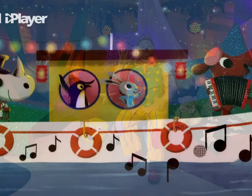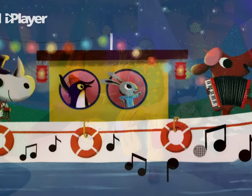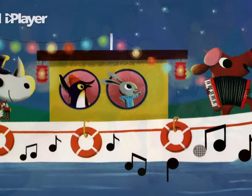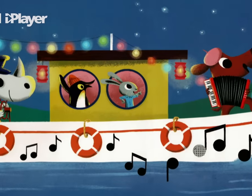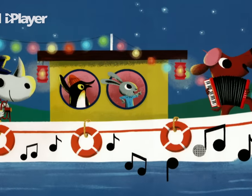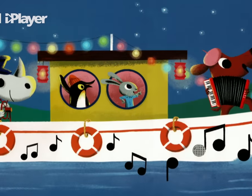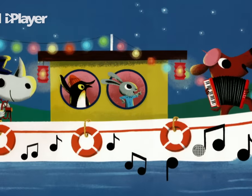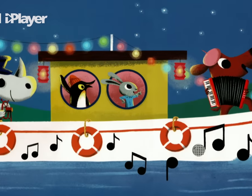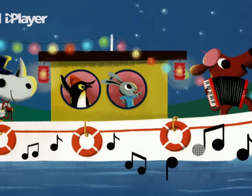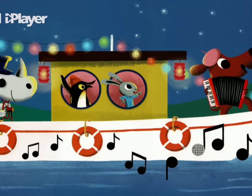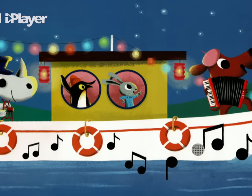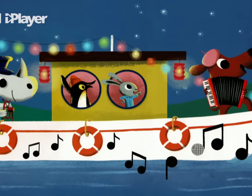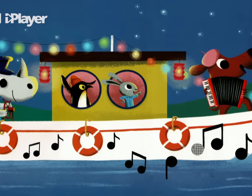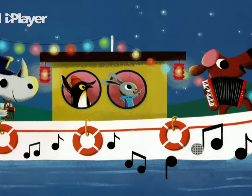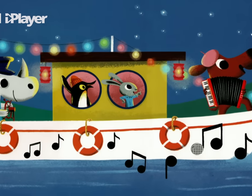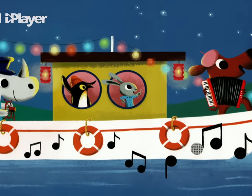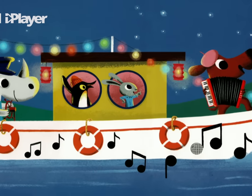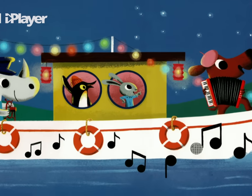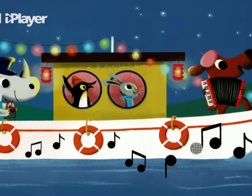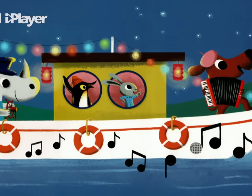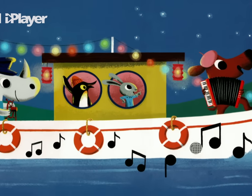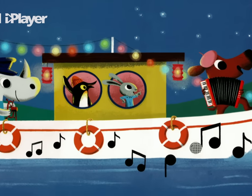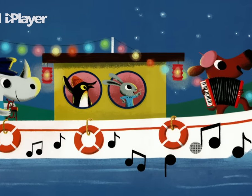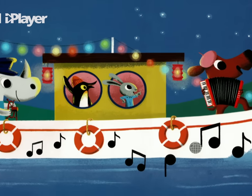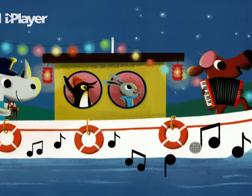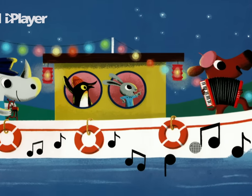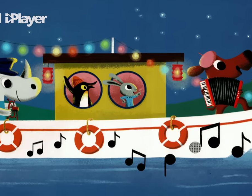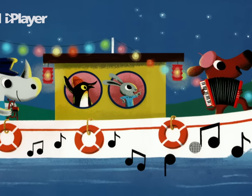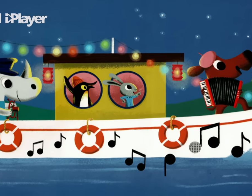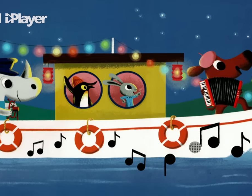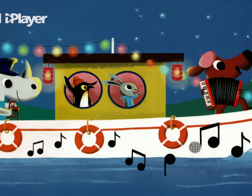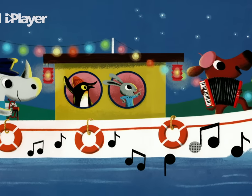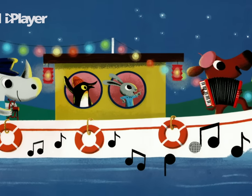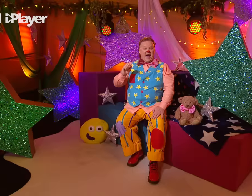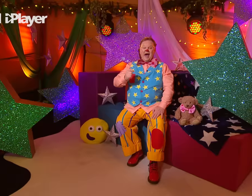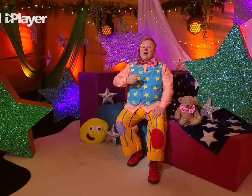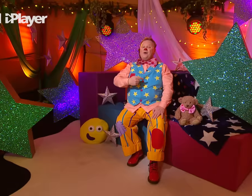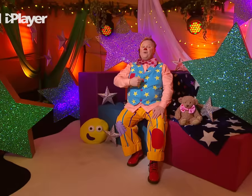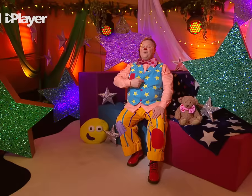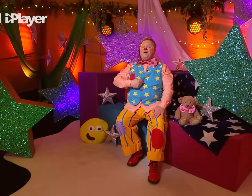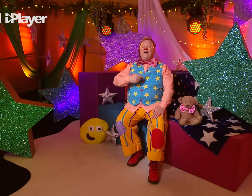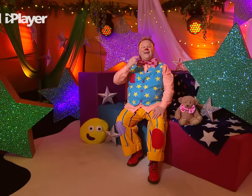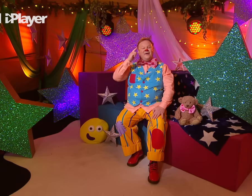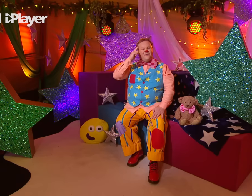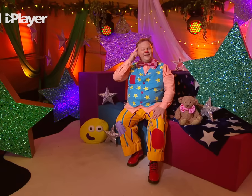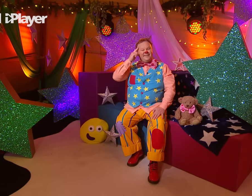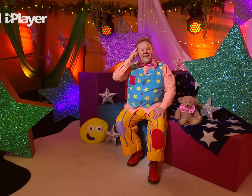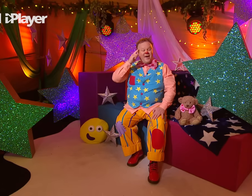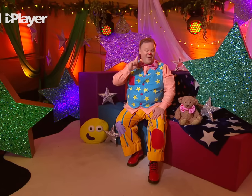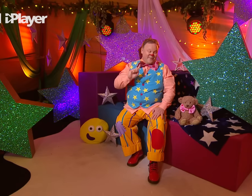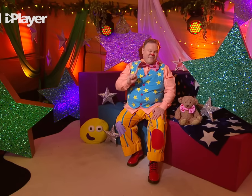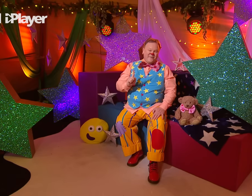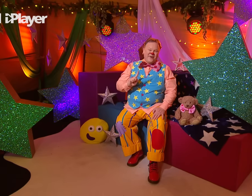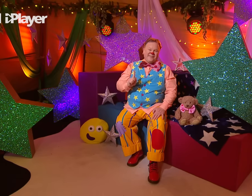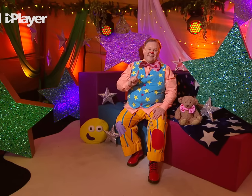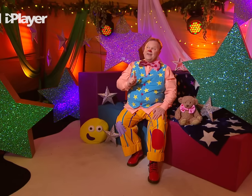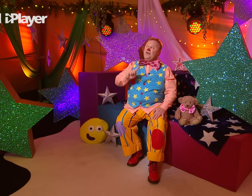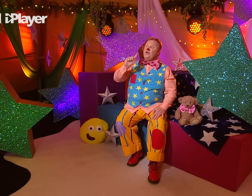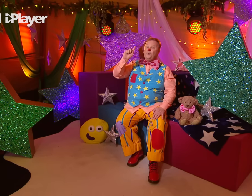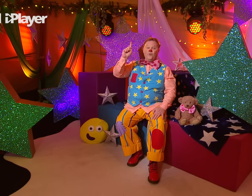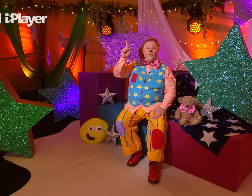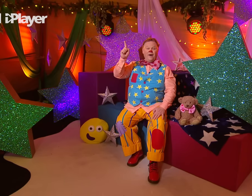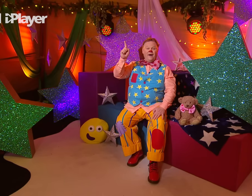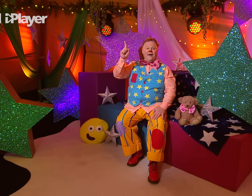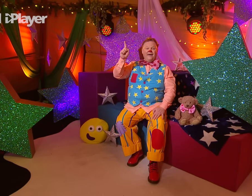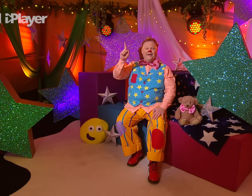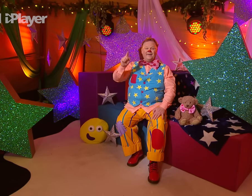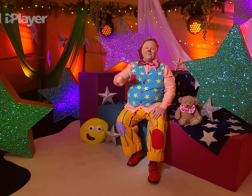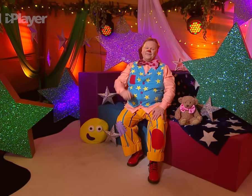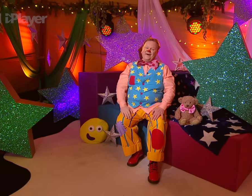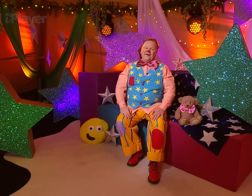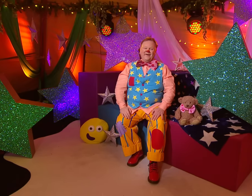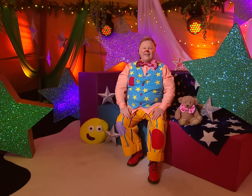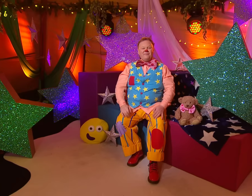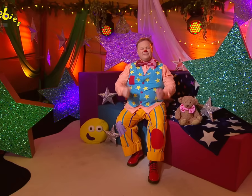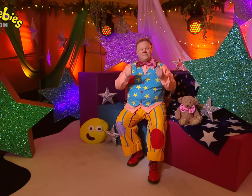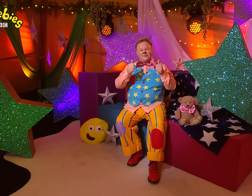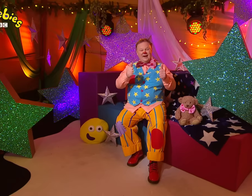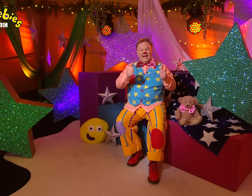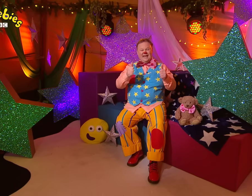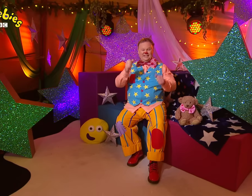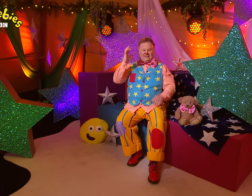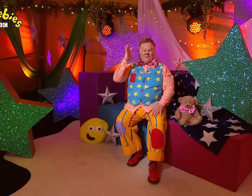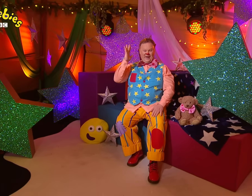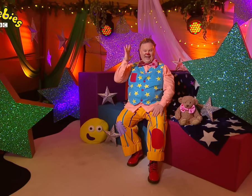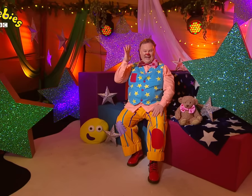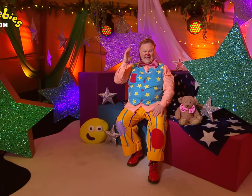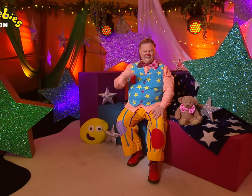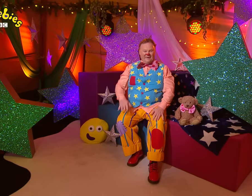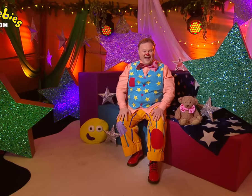twinkle twinkle little star how i wonder what you are oh that was brilliant twinkling everyone